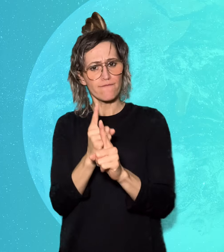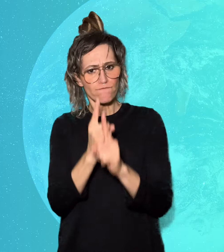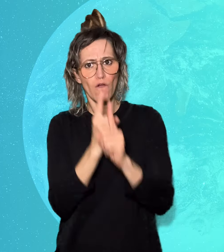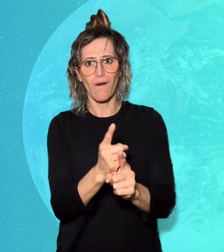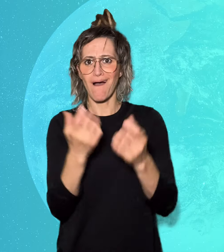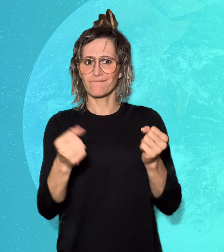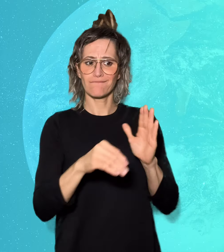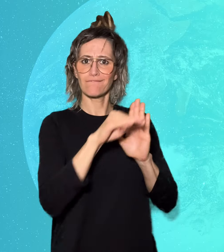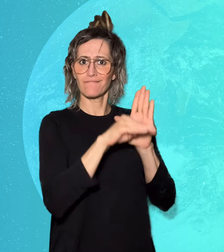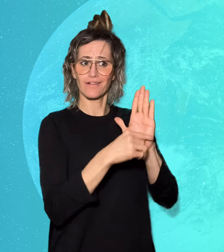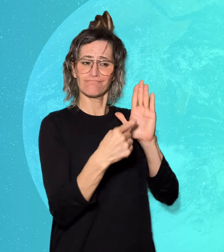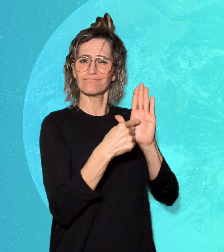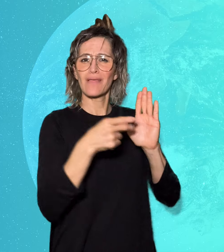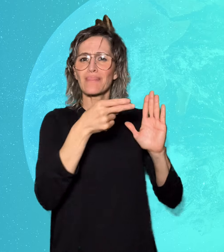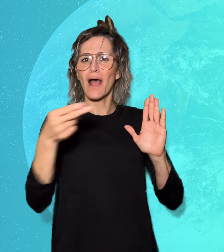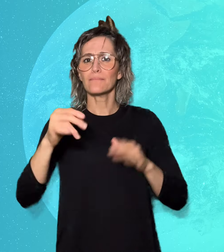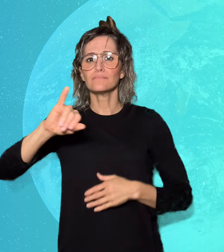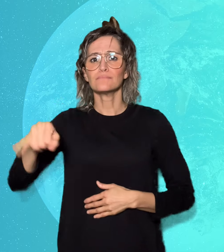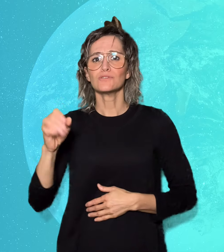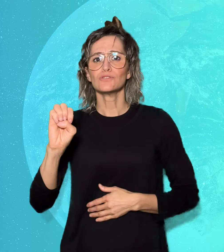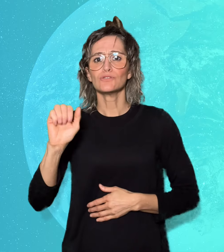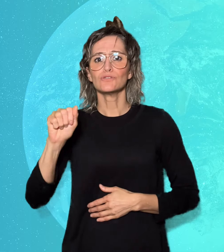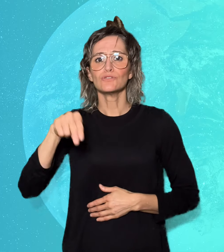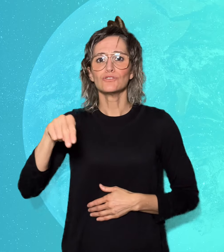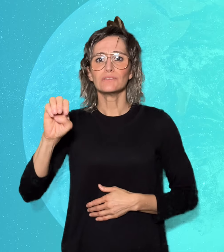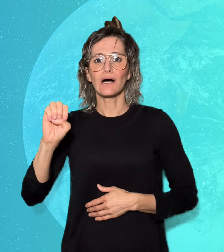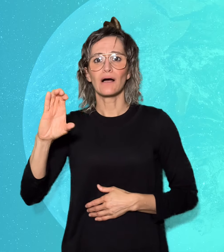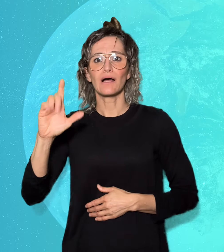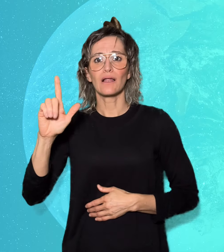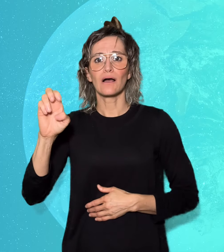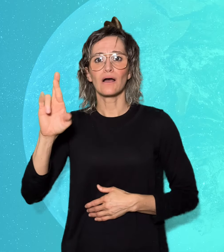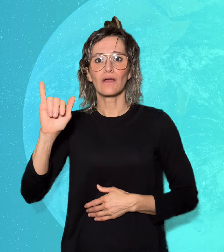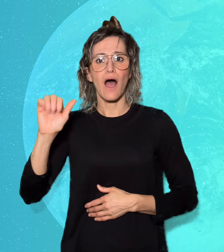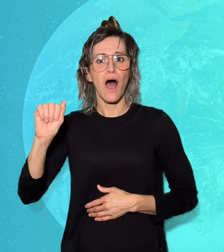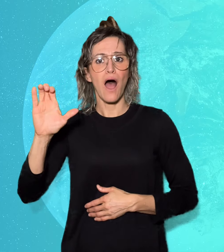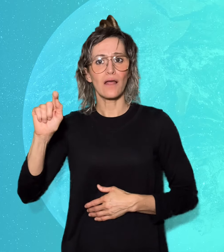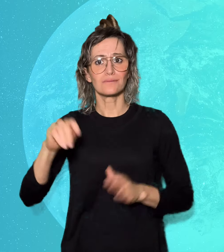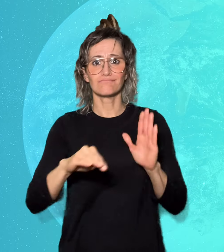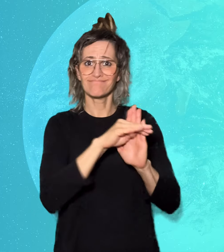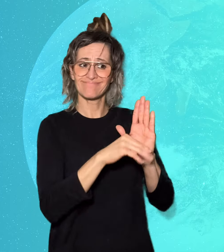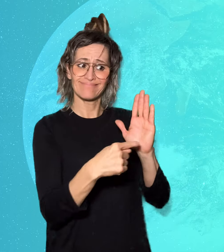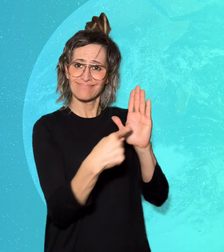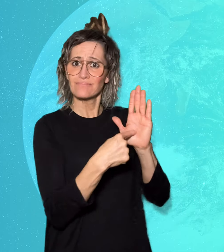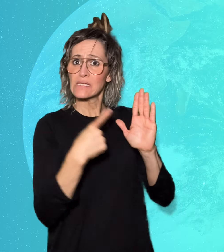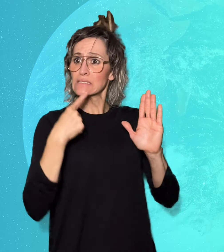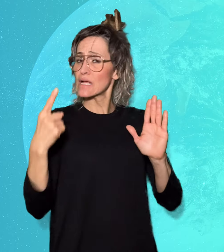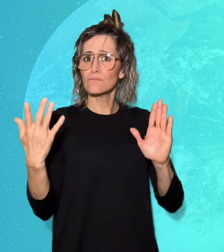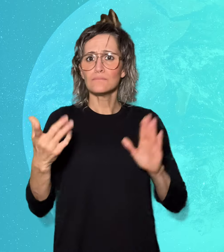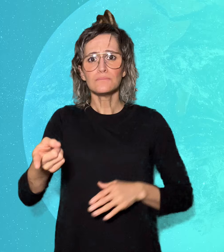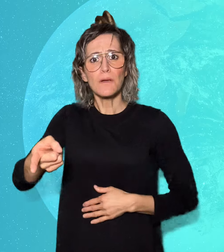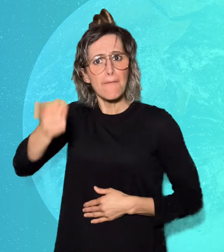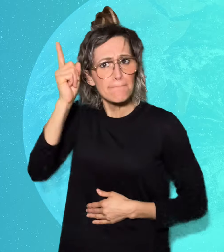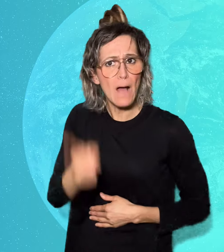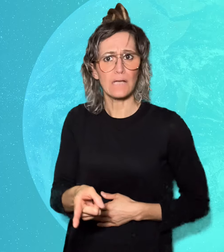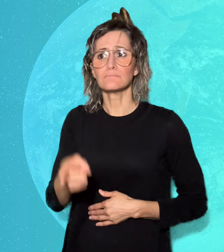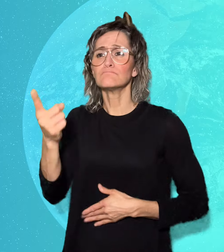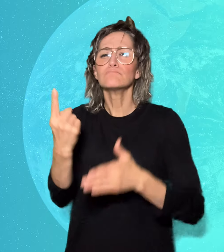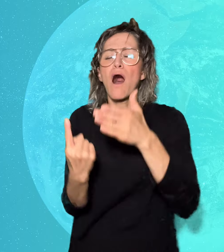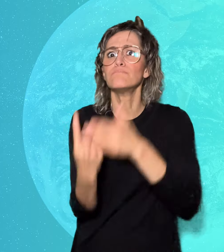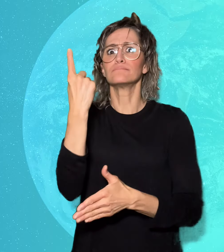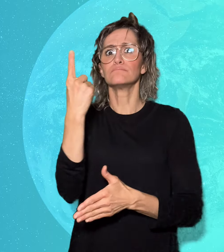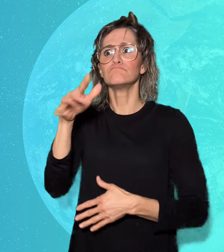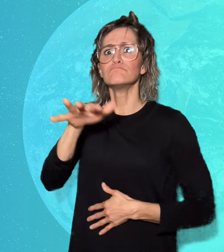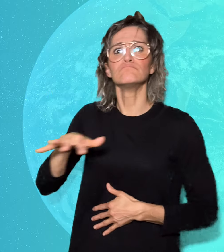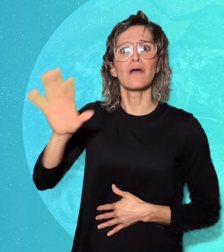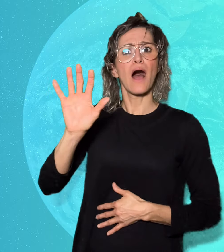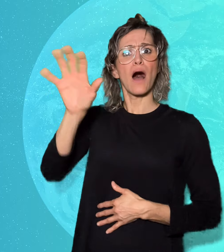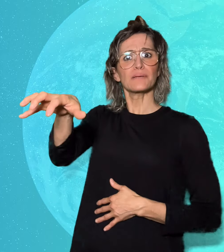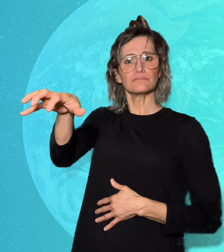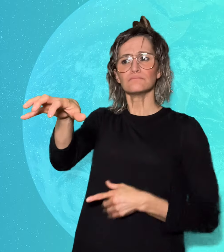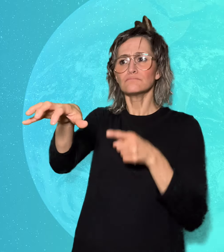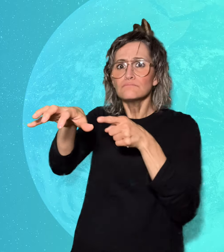which requires reporting campus crime data, and that the university